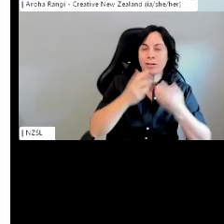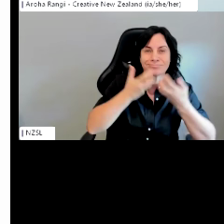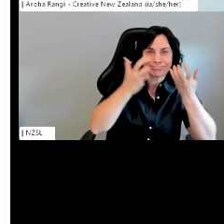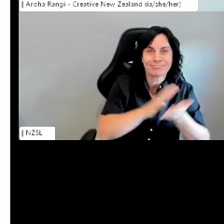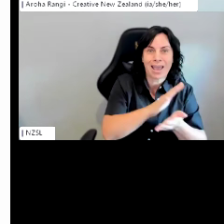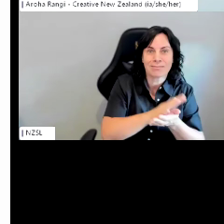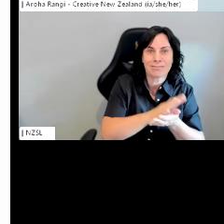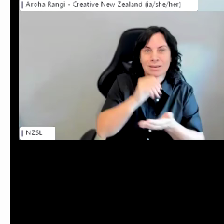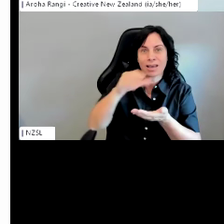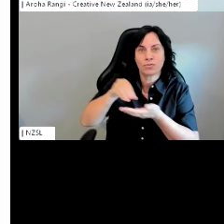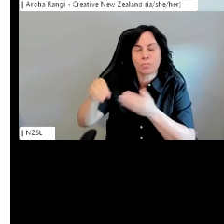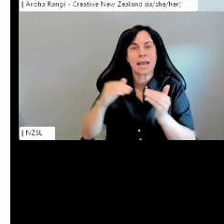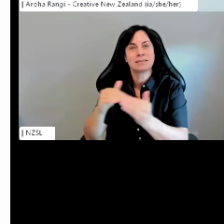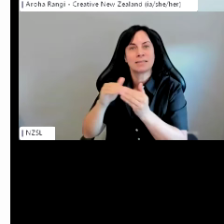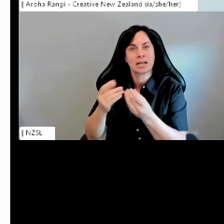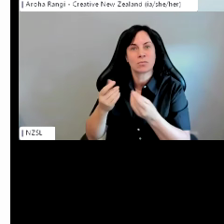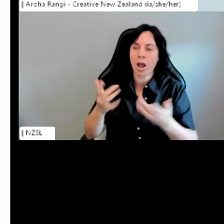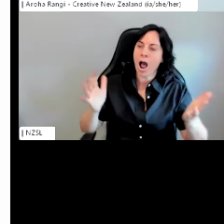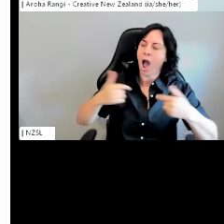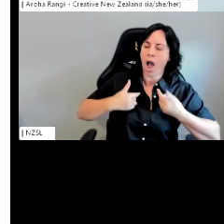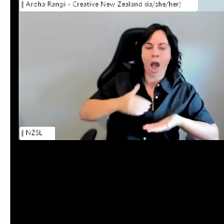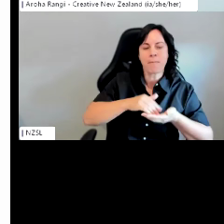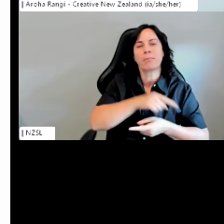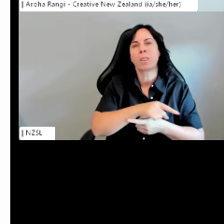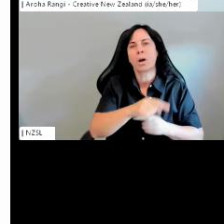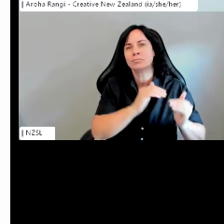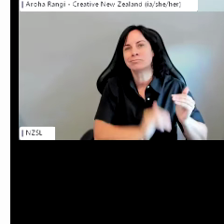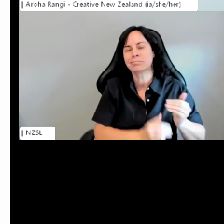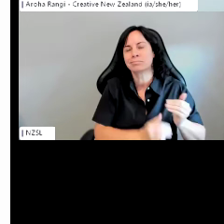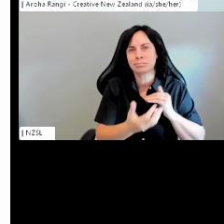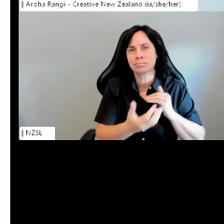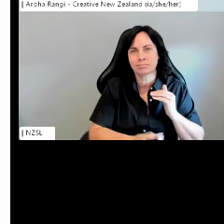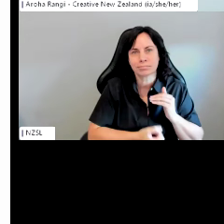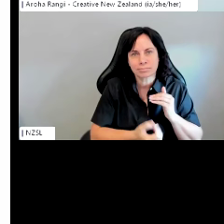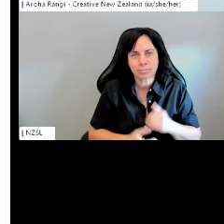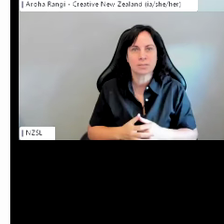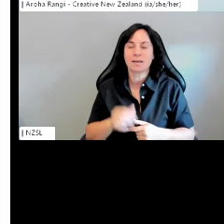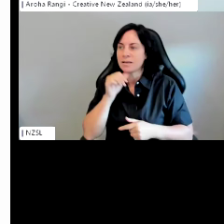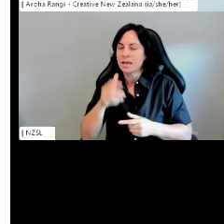bid. And if you if you um if you paid the pay it forward solidarity price, you feel really quite